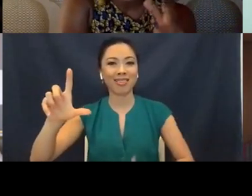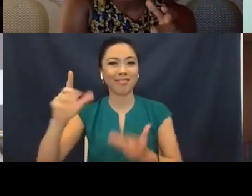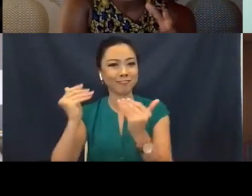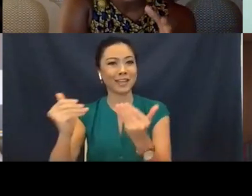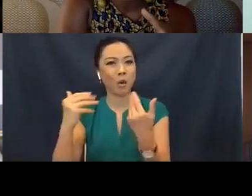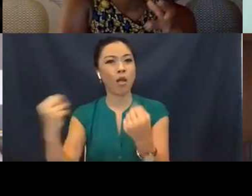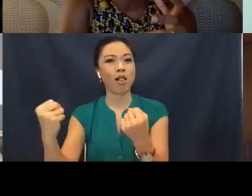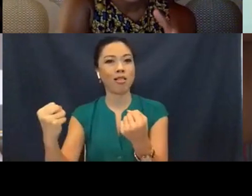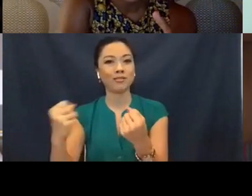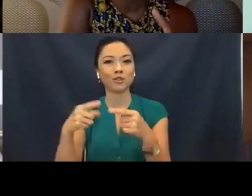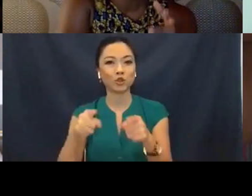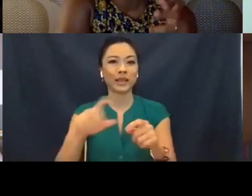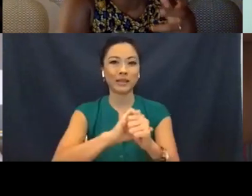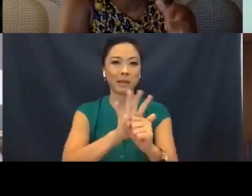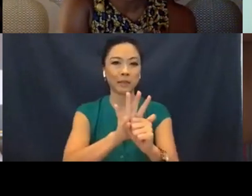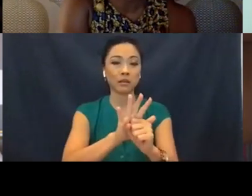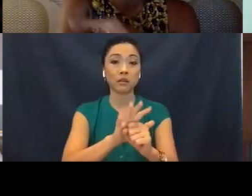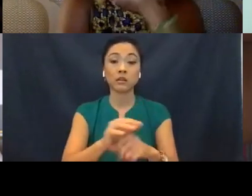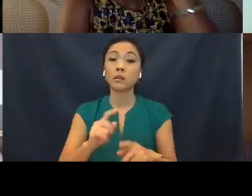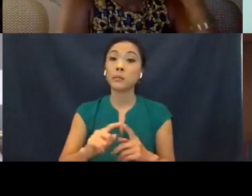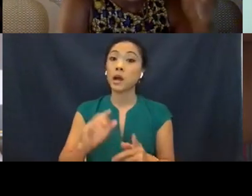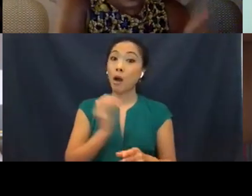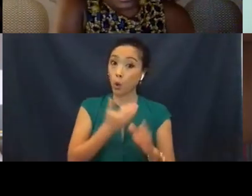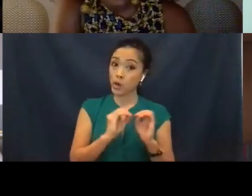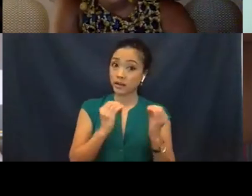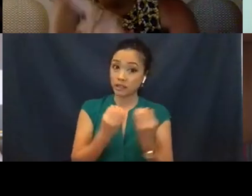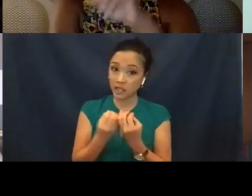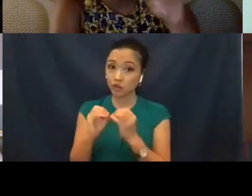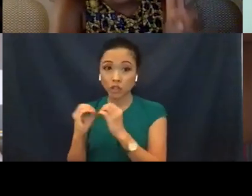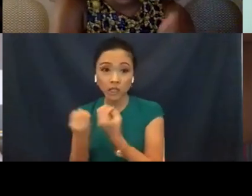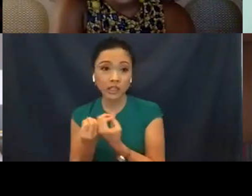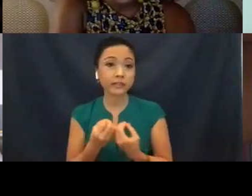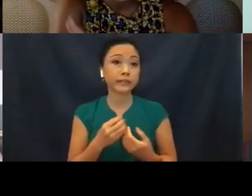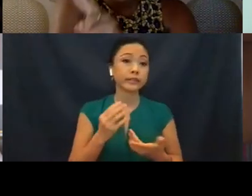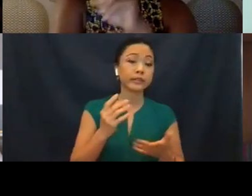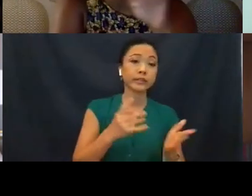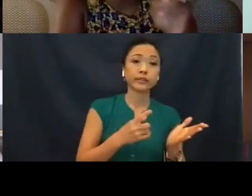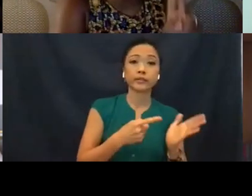but our organizations, our presenters, our dance field, performing arts, ecology needs